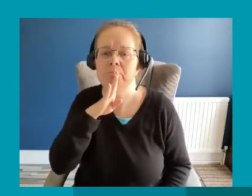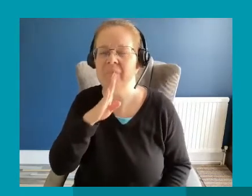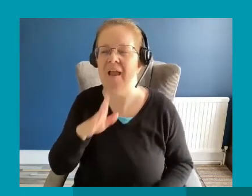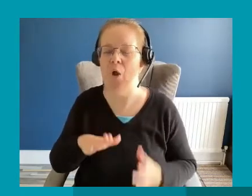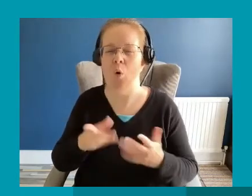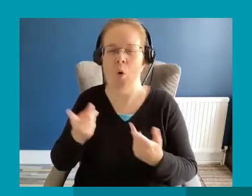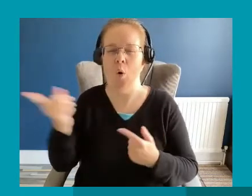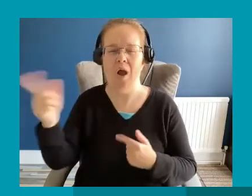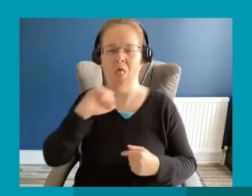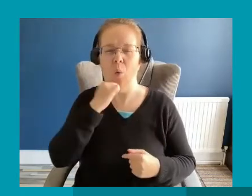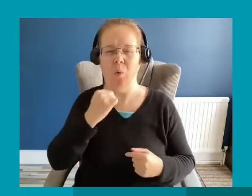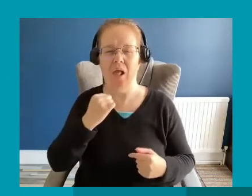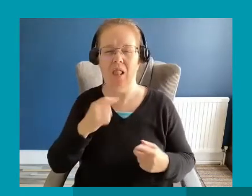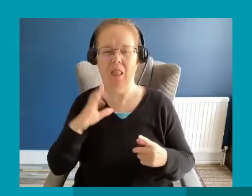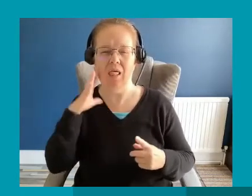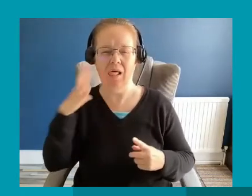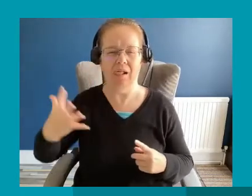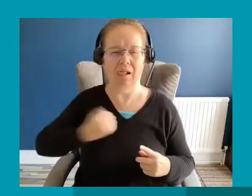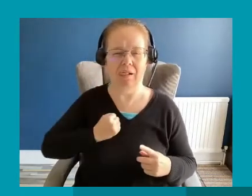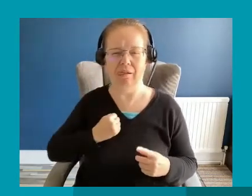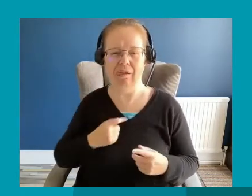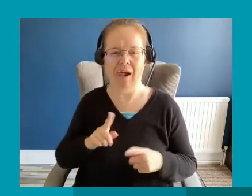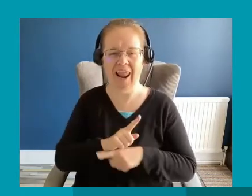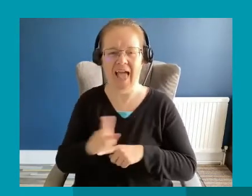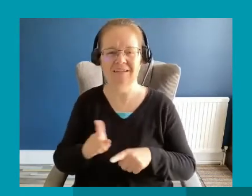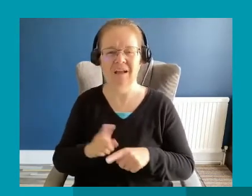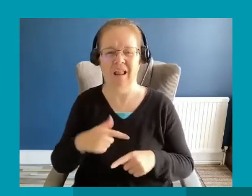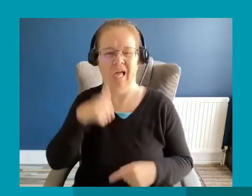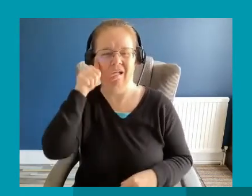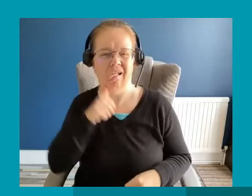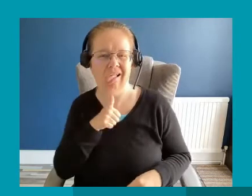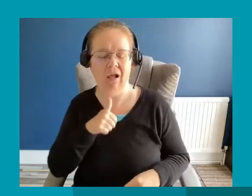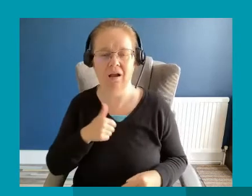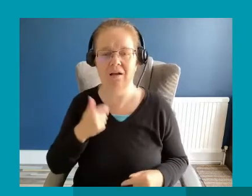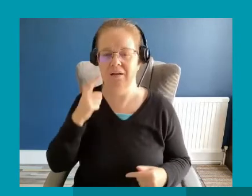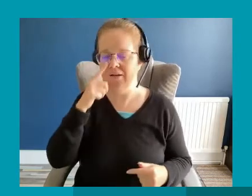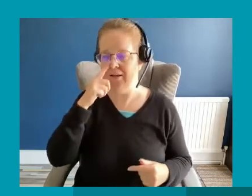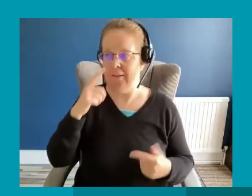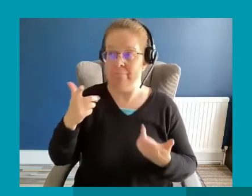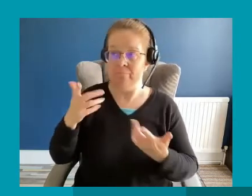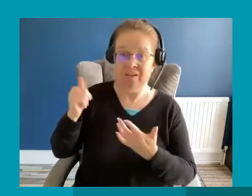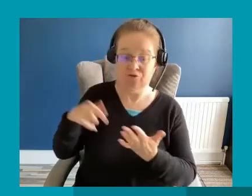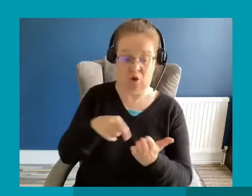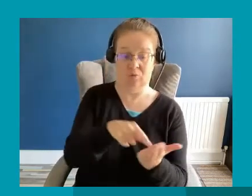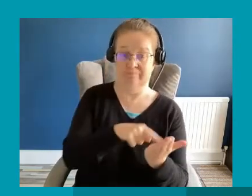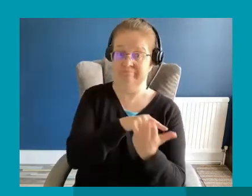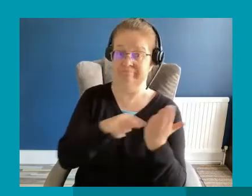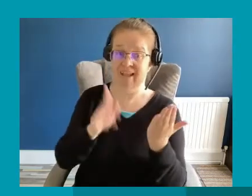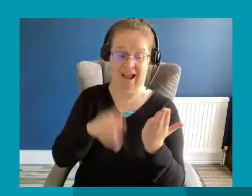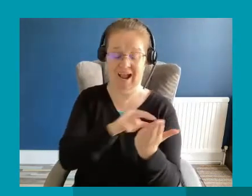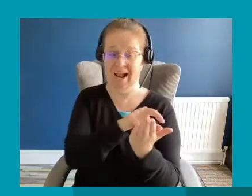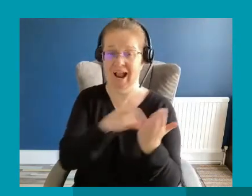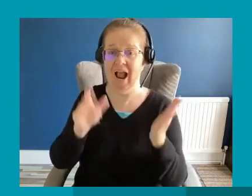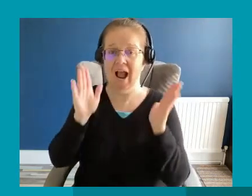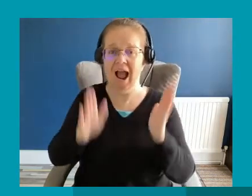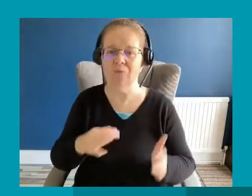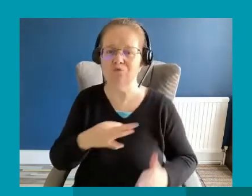Does that come up for anyone? There may be some applications where you do actually have to fill out a medical questionnaire.